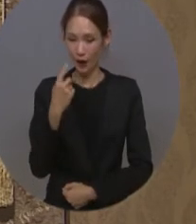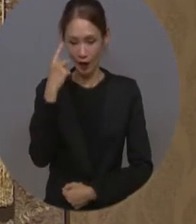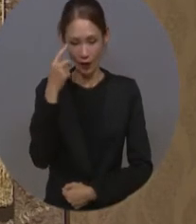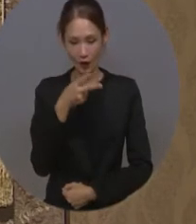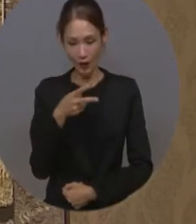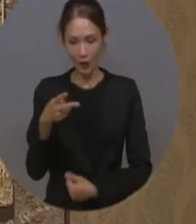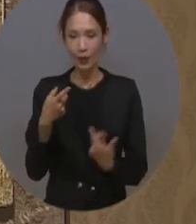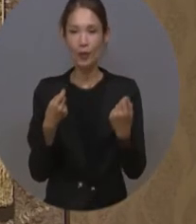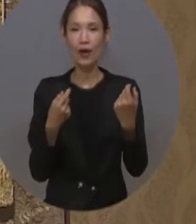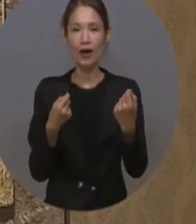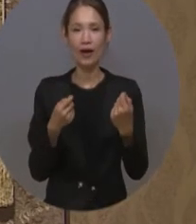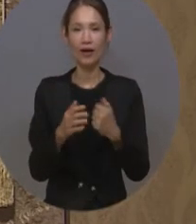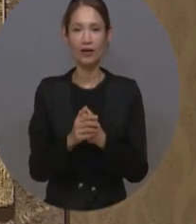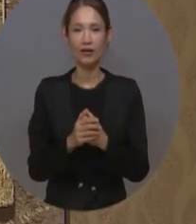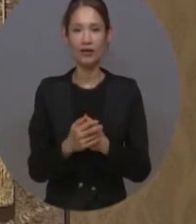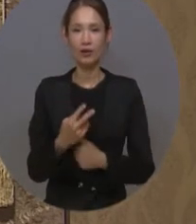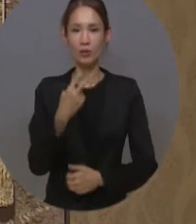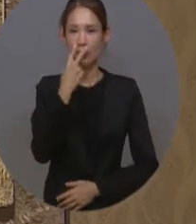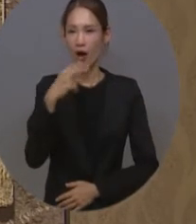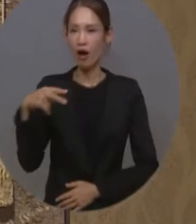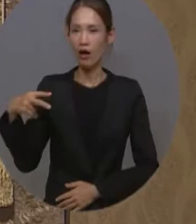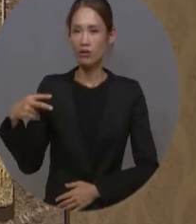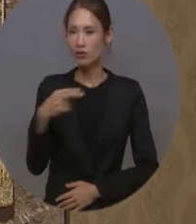What if you lost your breath?